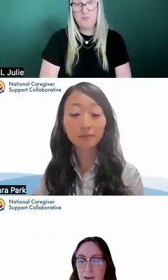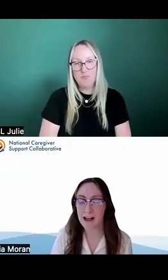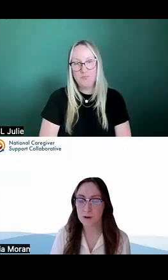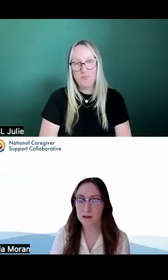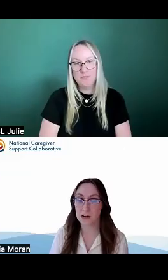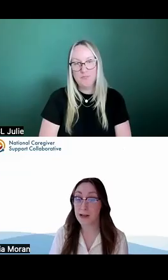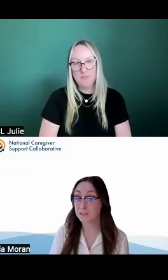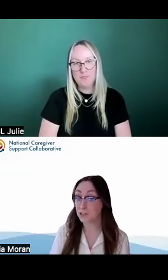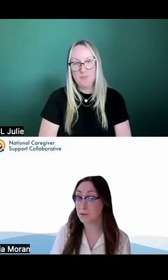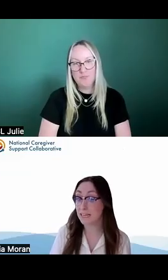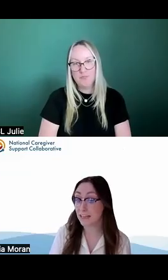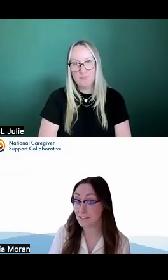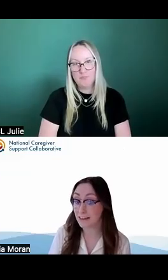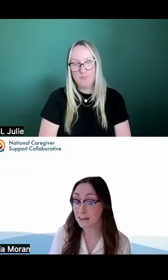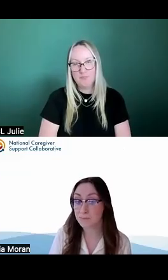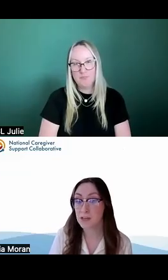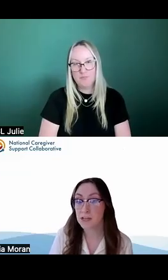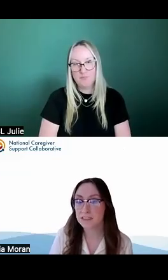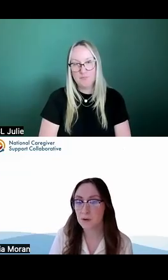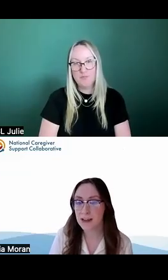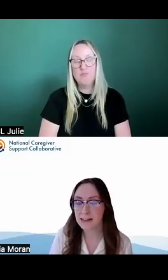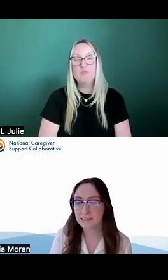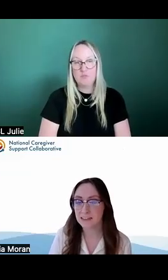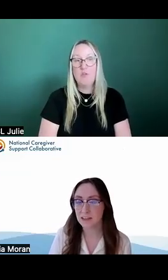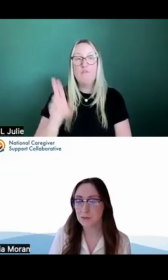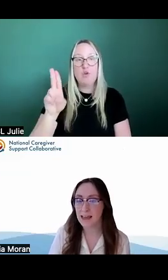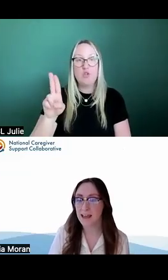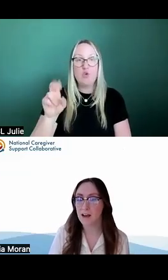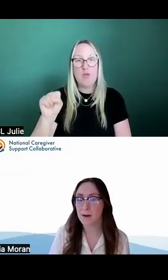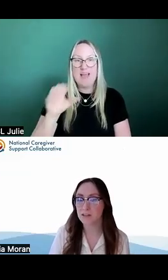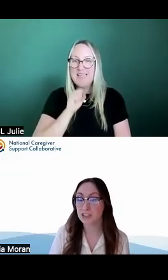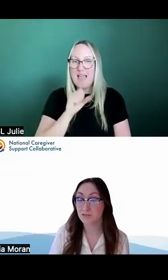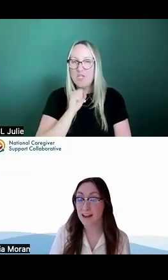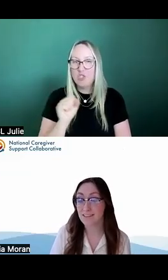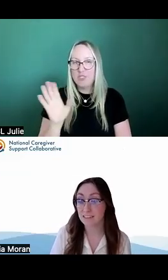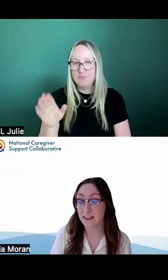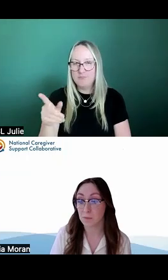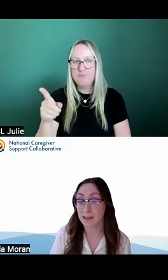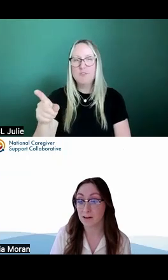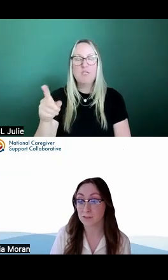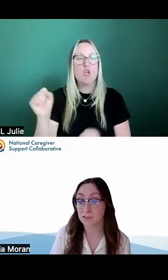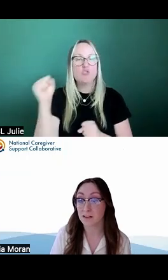we have one perhaps for USAging. Someone asked in the Q&A about strategies to help caregivers